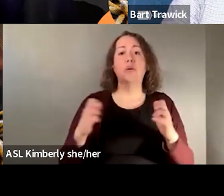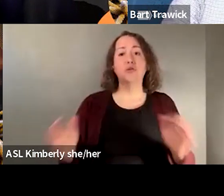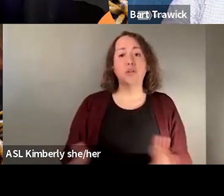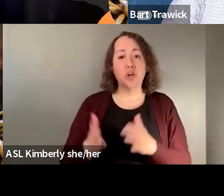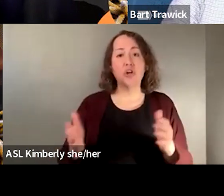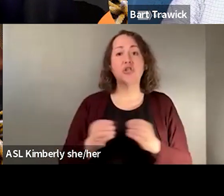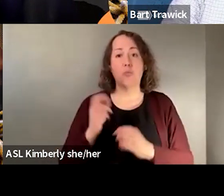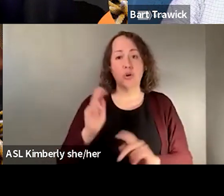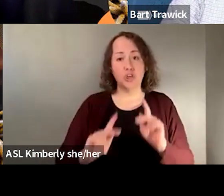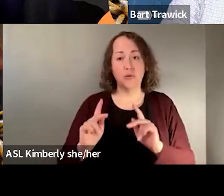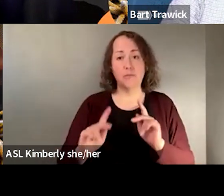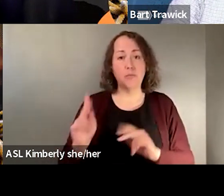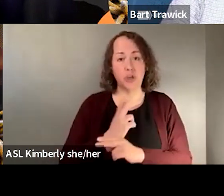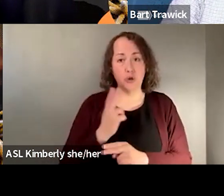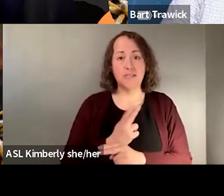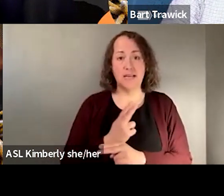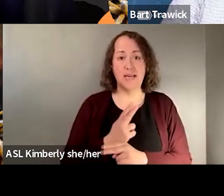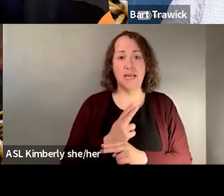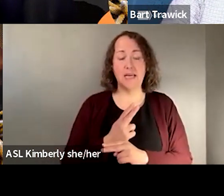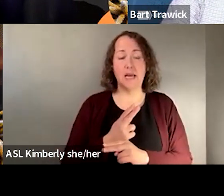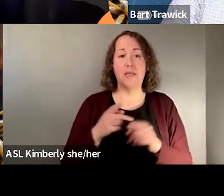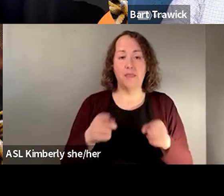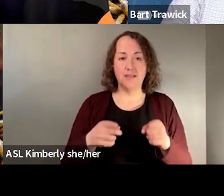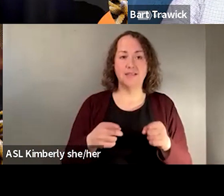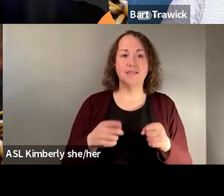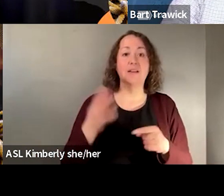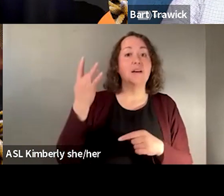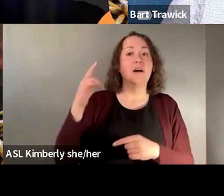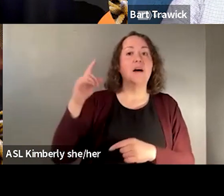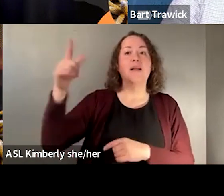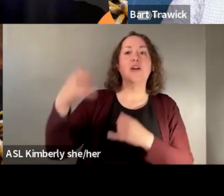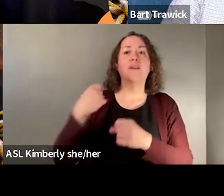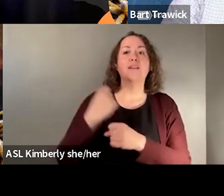as we are transitioning later this year to it being mandatory.